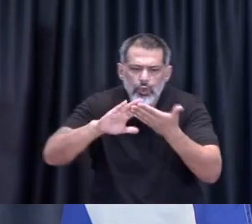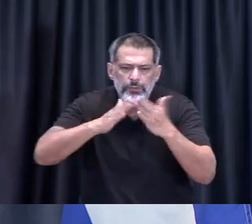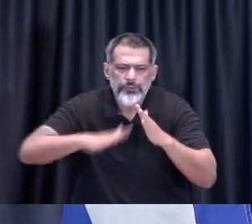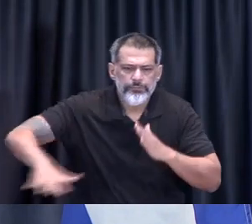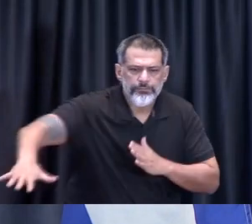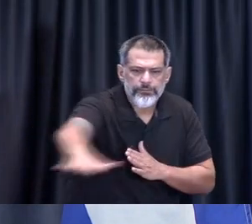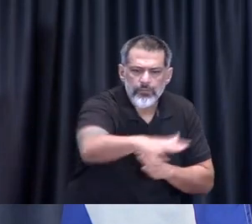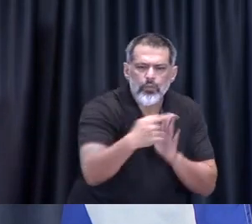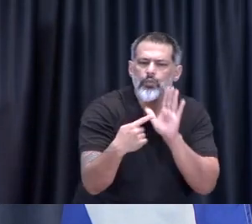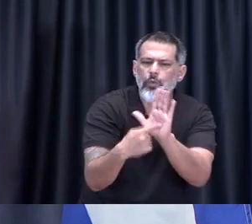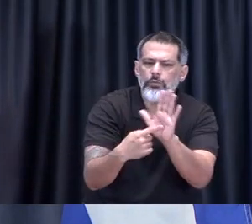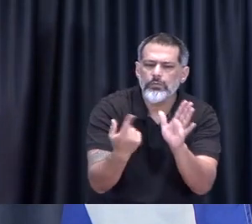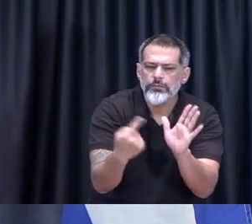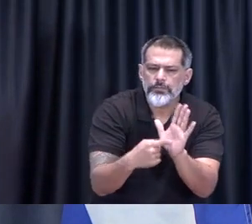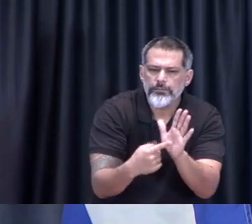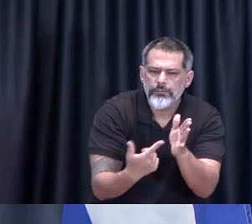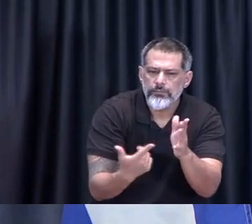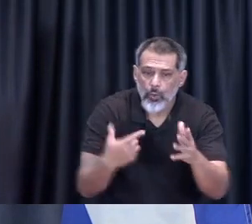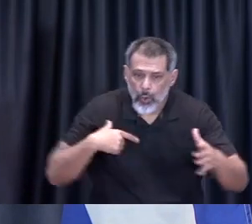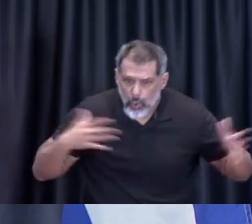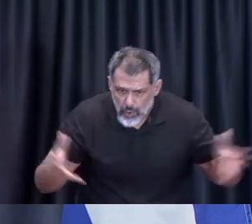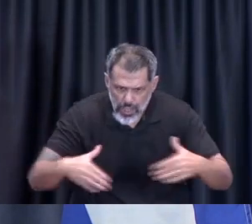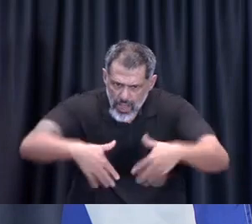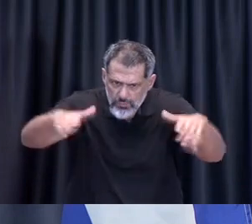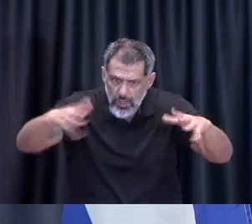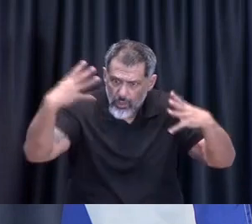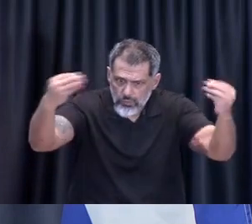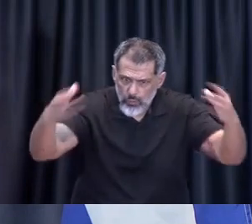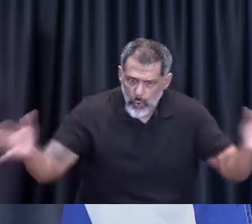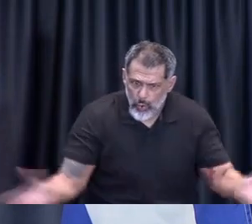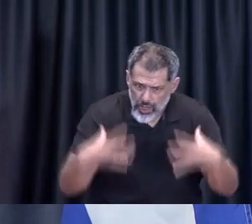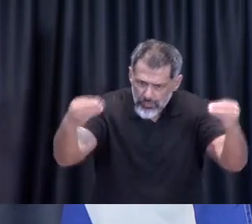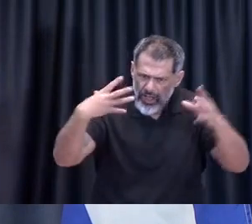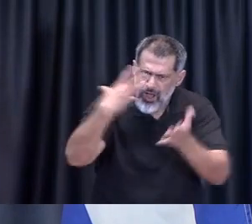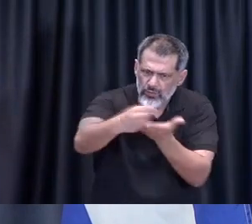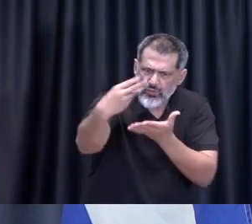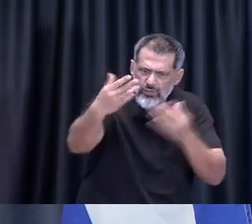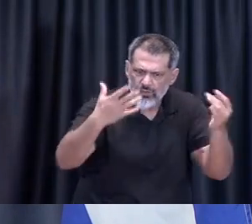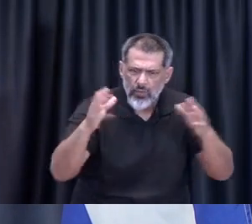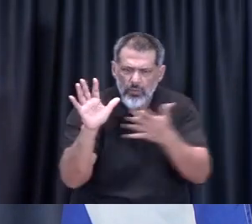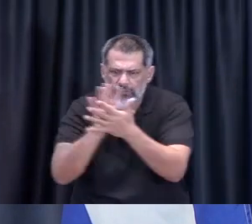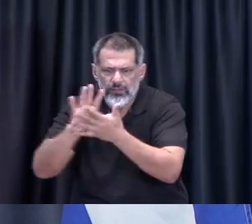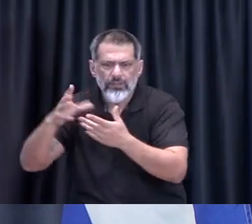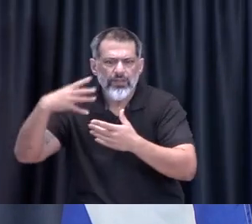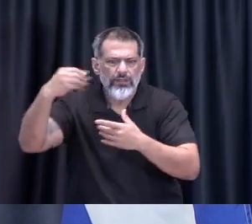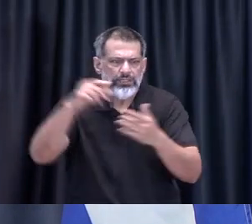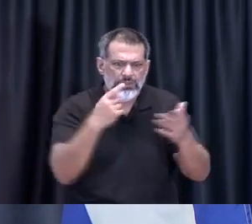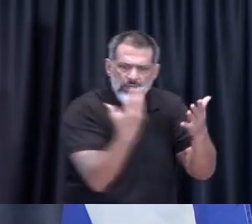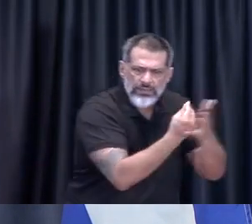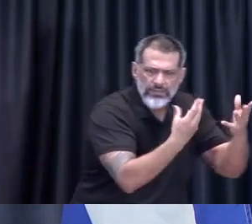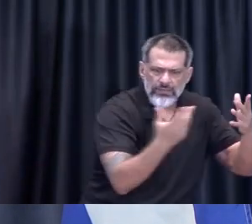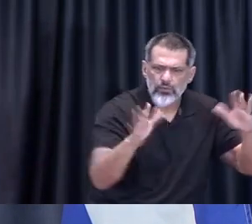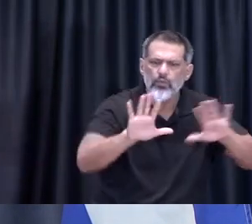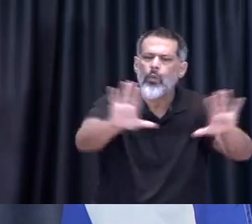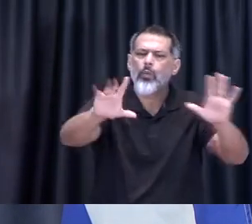people to go back out and analyze those places, albeit safely. I didn't hear the question.